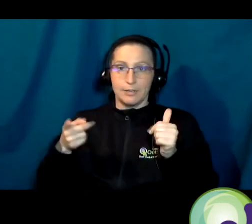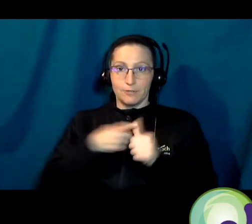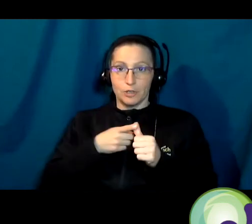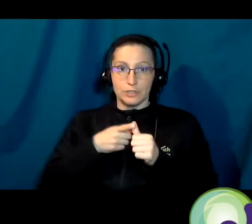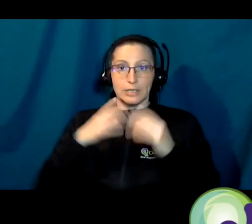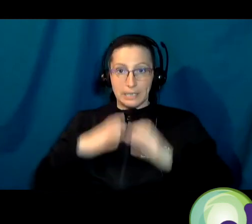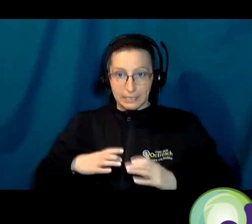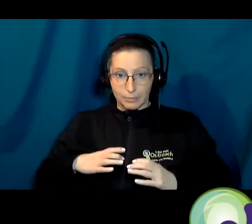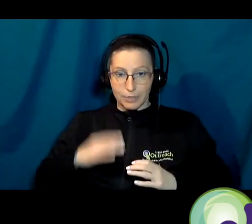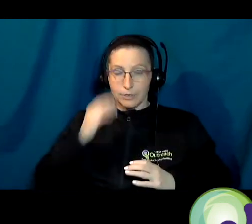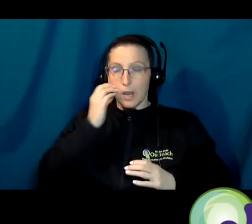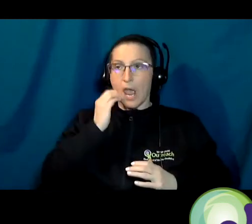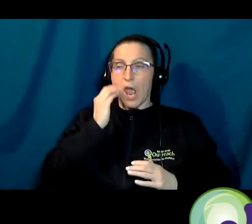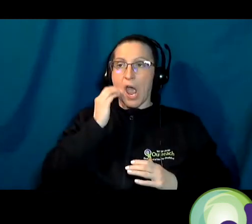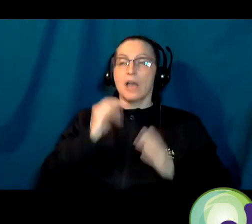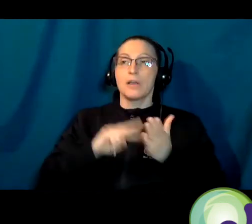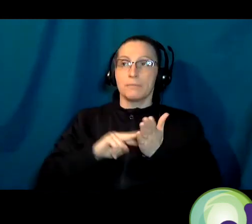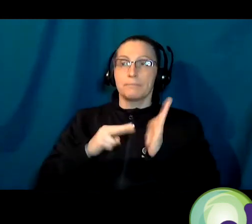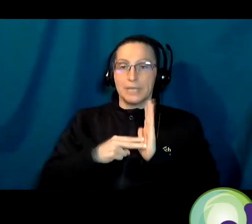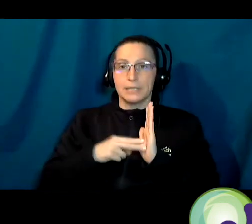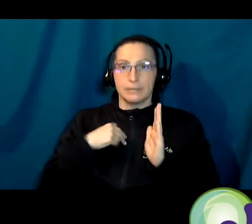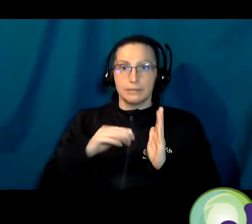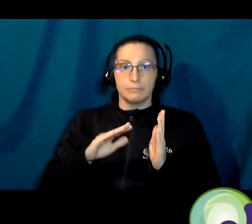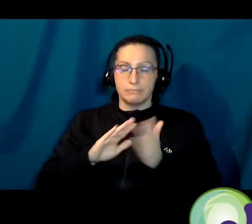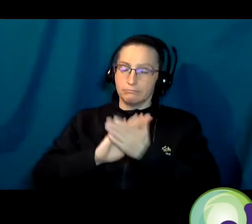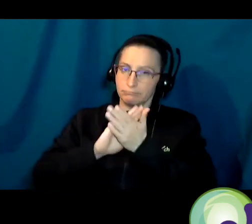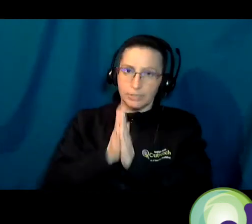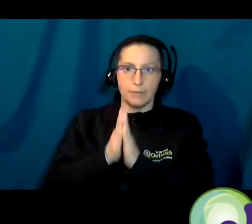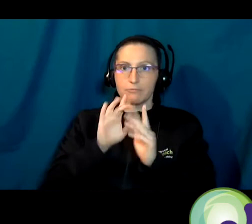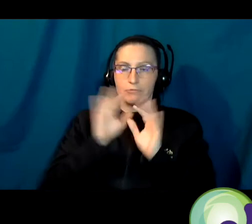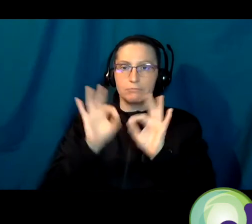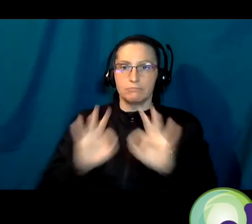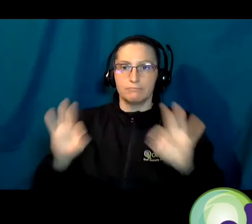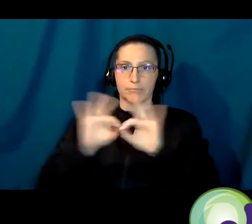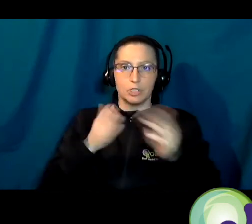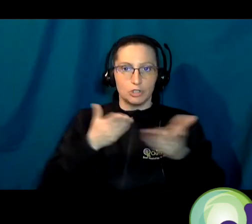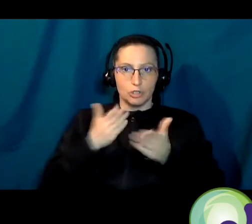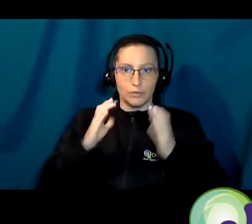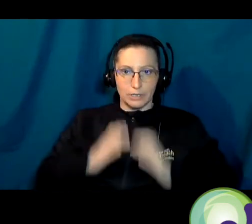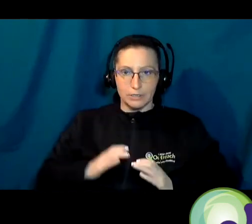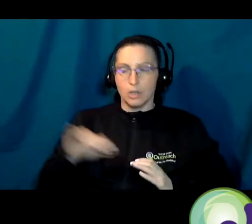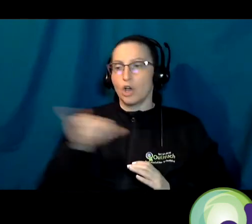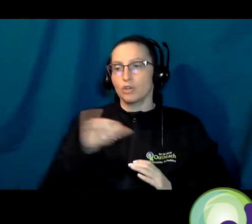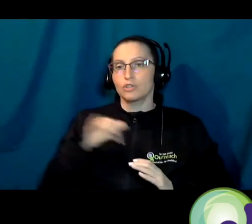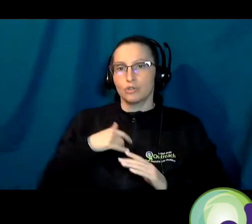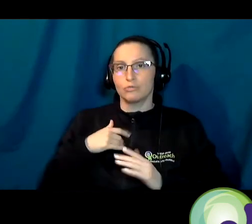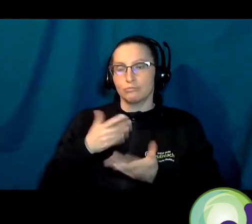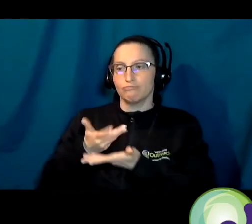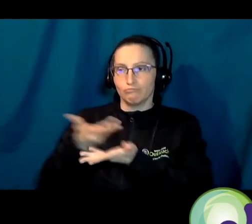became something that is critical still today, and also treating our team members well. Those are